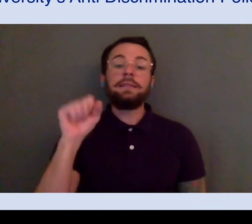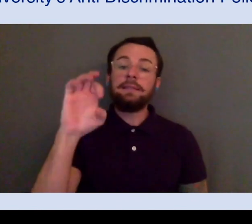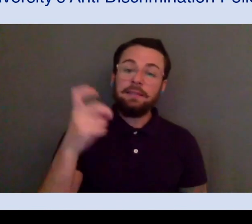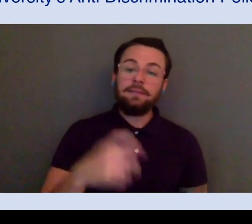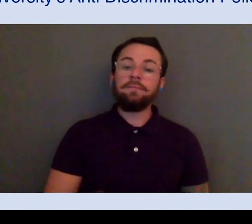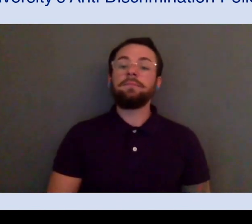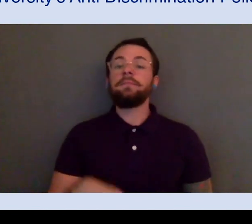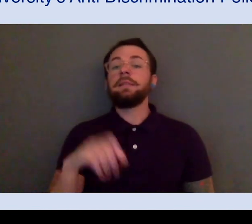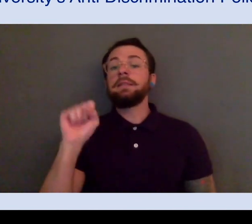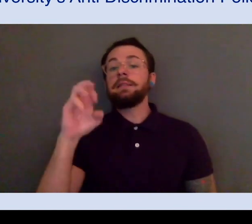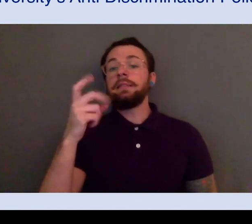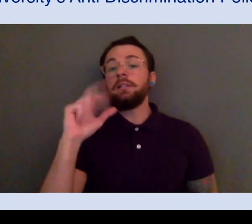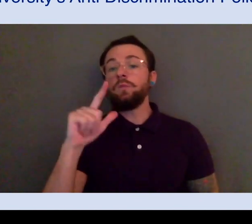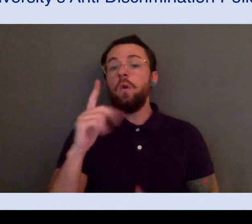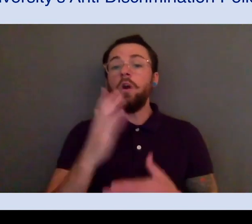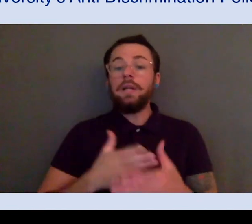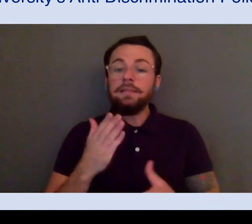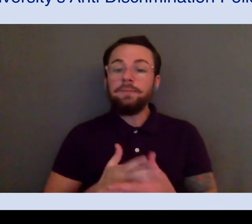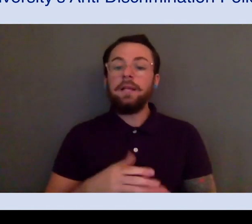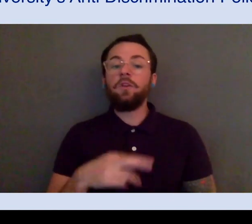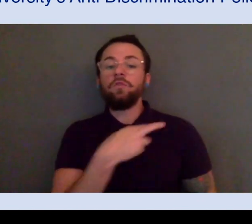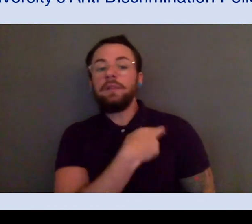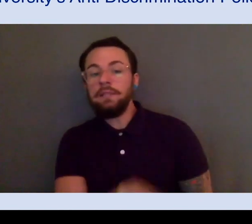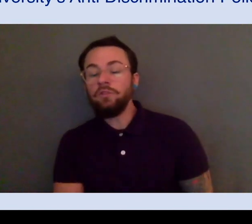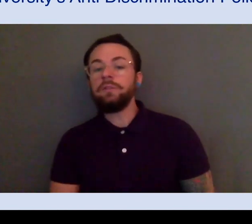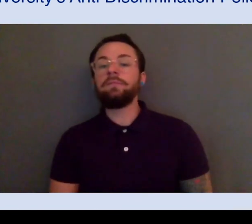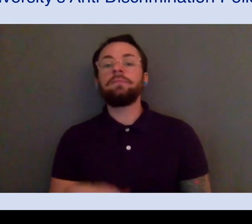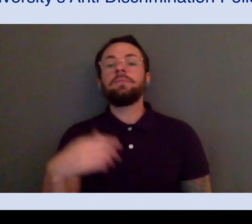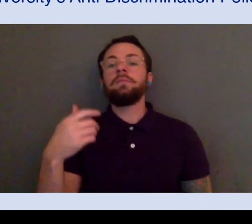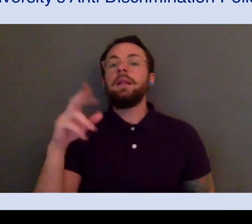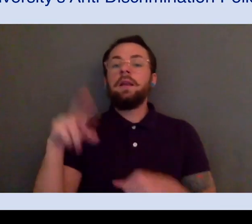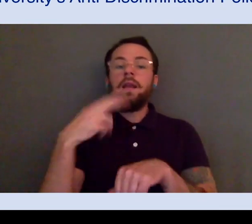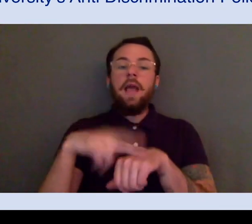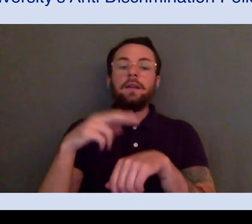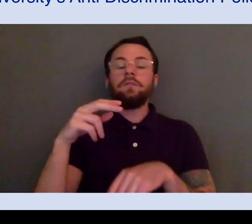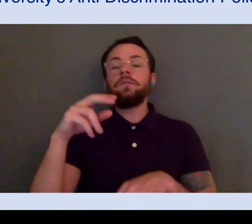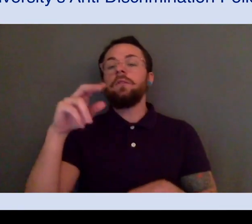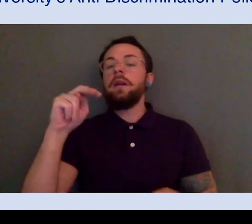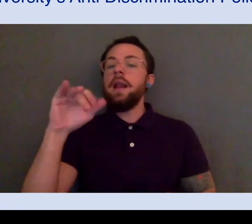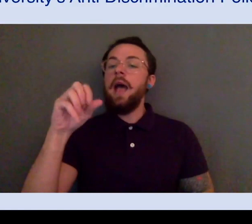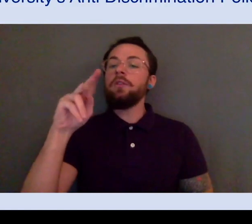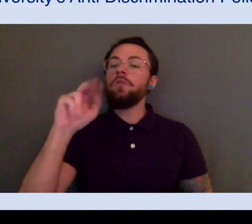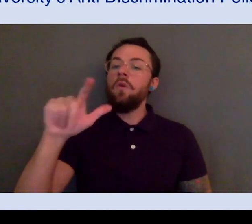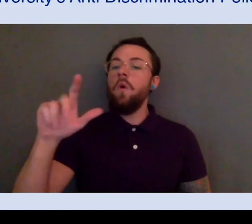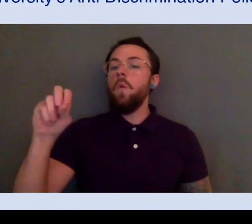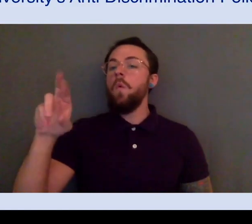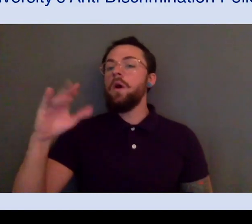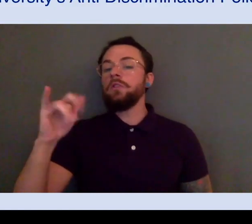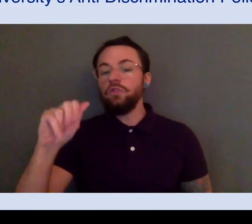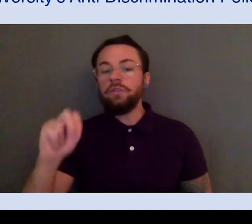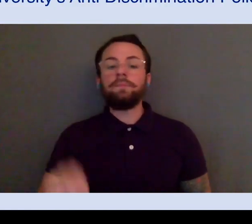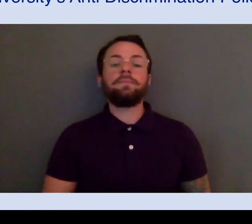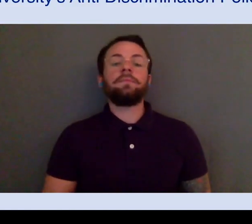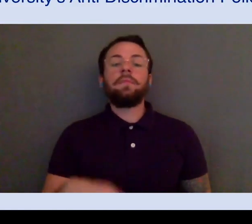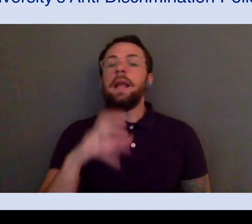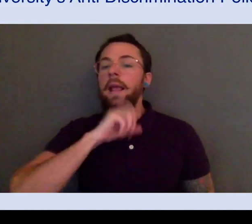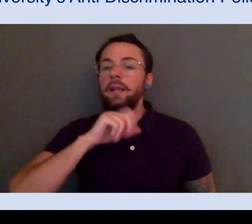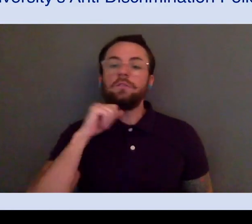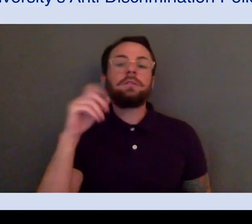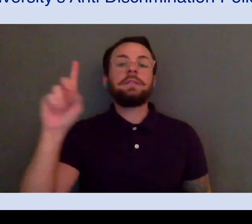Which means at Gallaudet, you cannot discriminate on the basis of color, race, religion, national